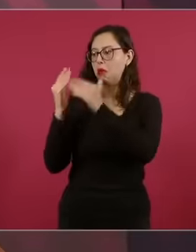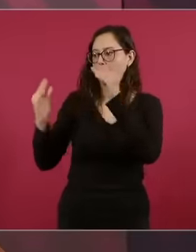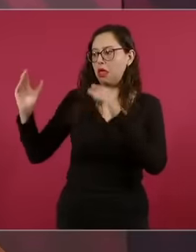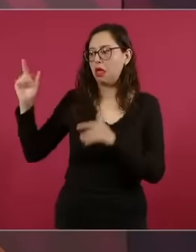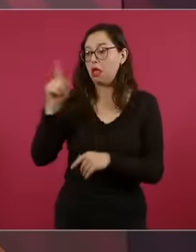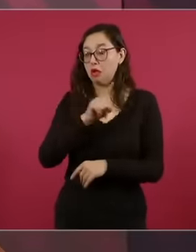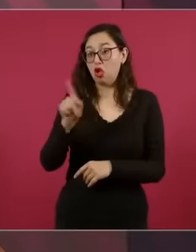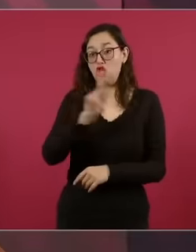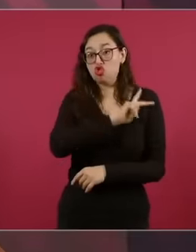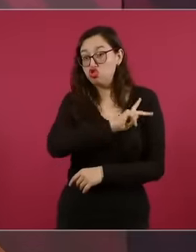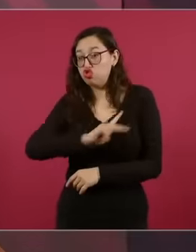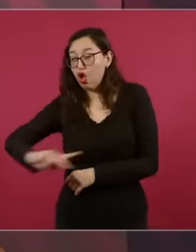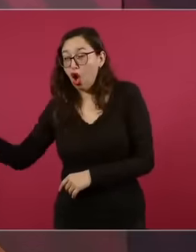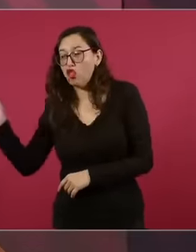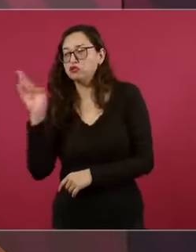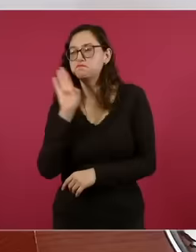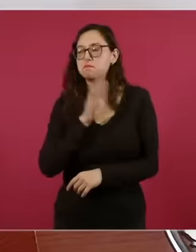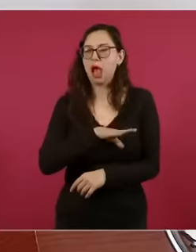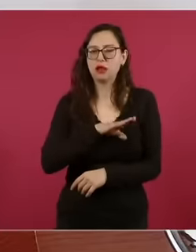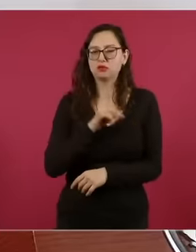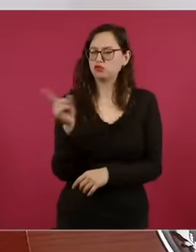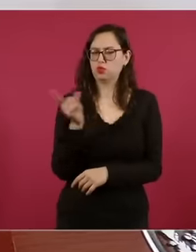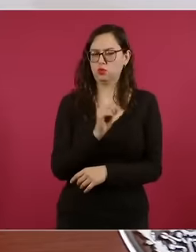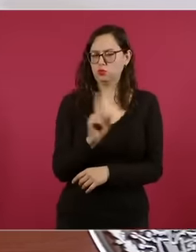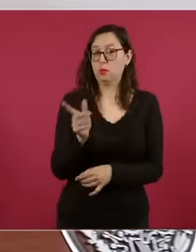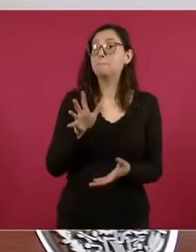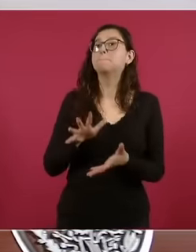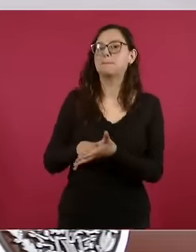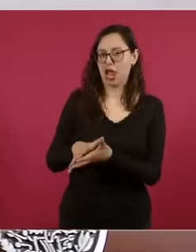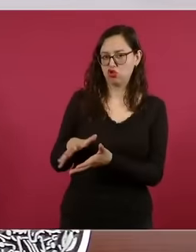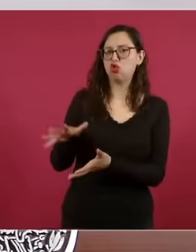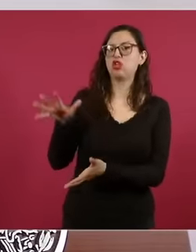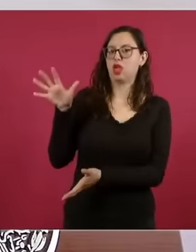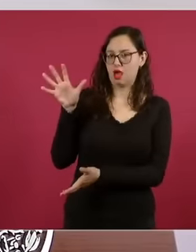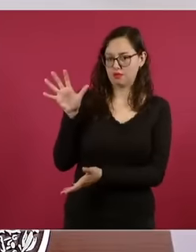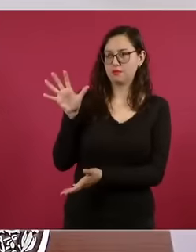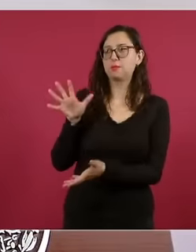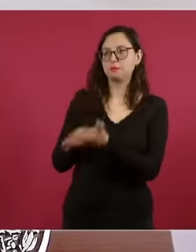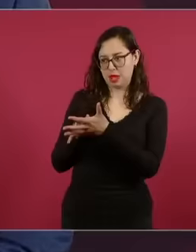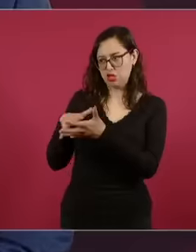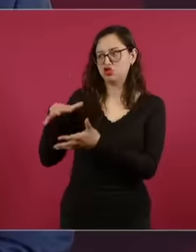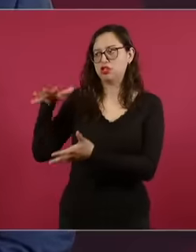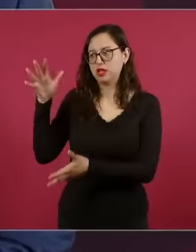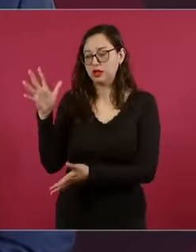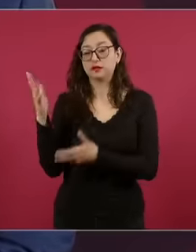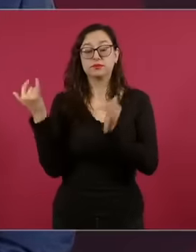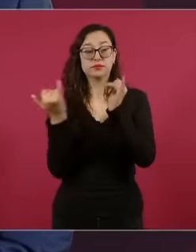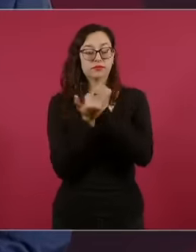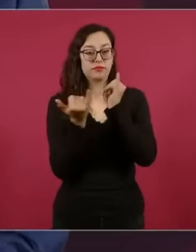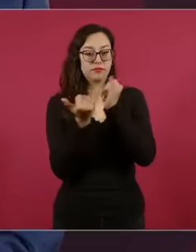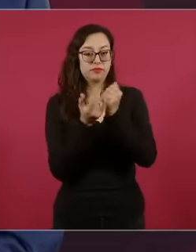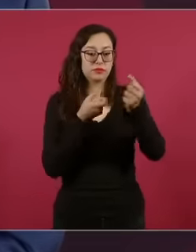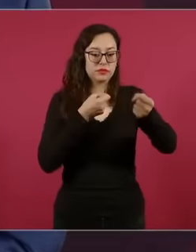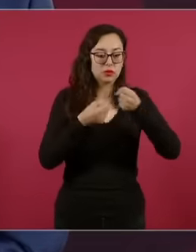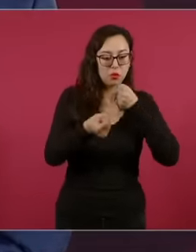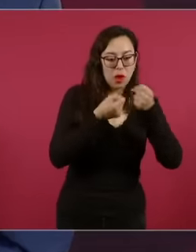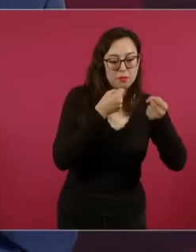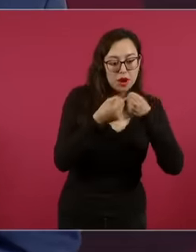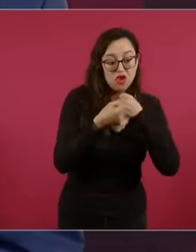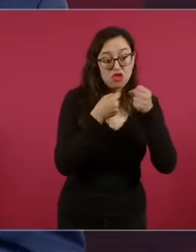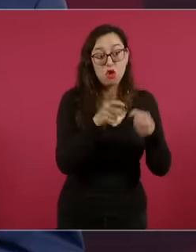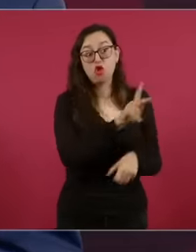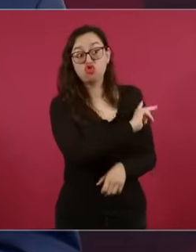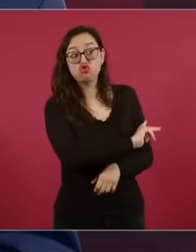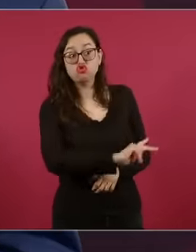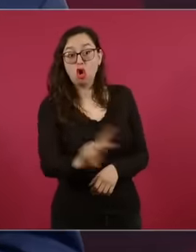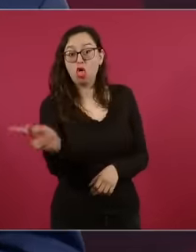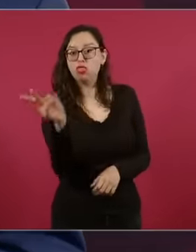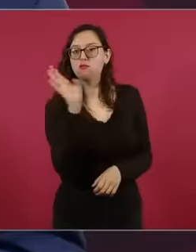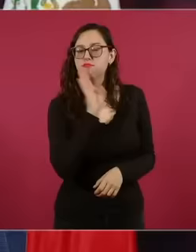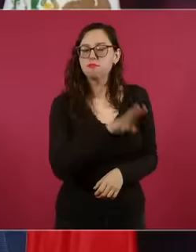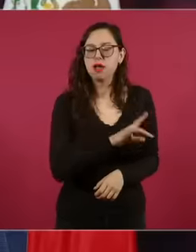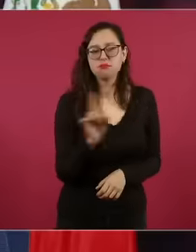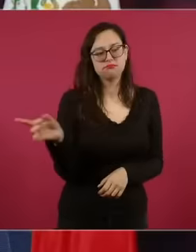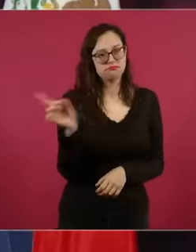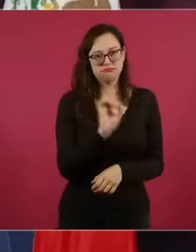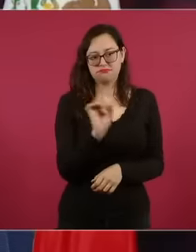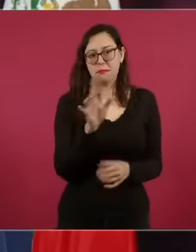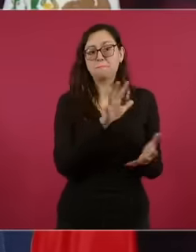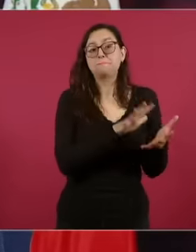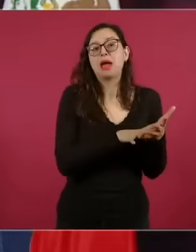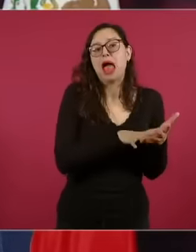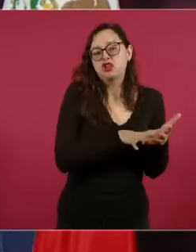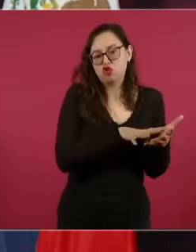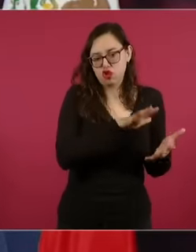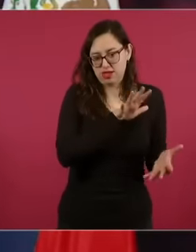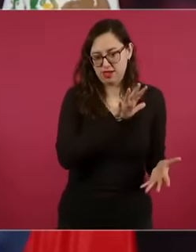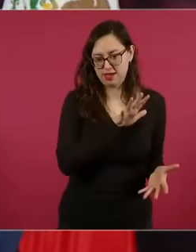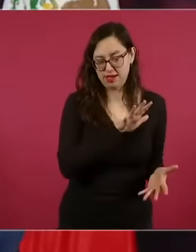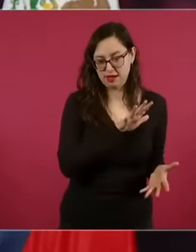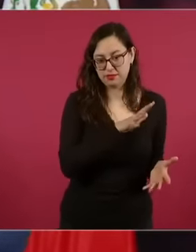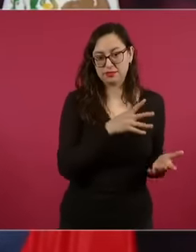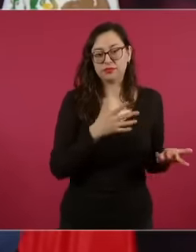professional journalists who do not earn what a commentator earns. of famous radio